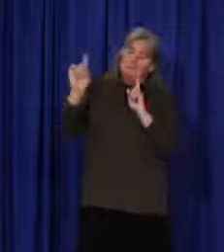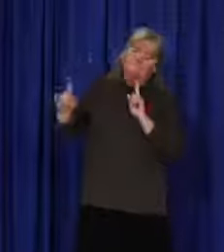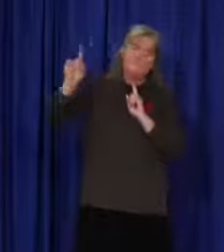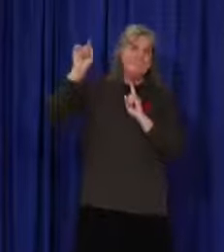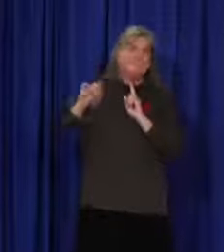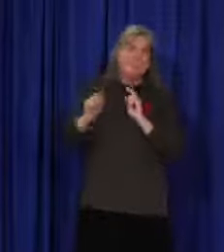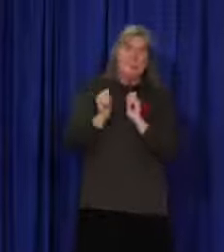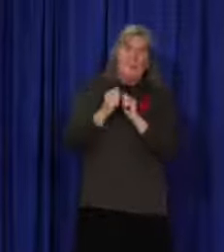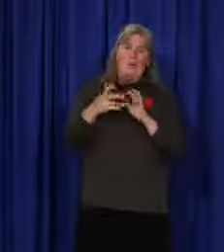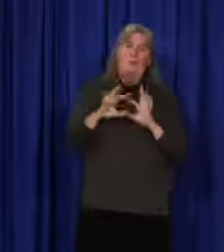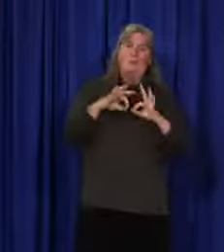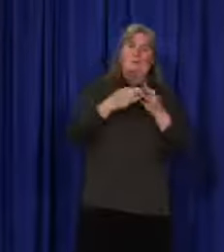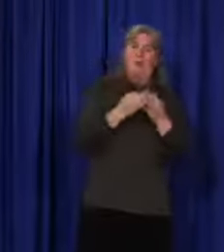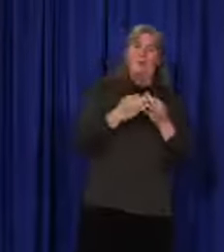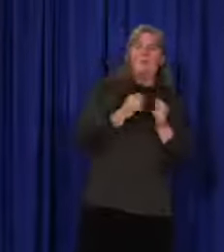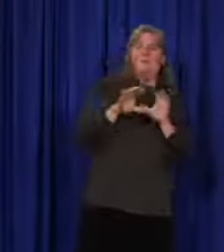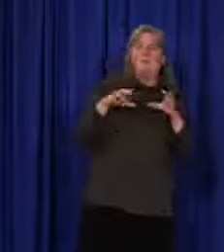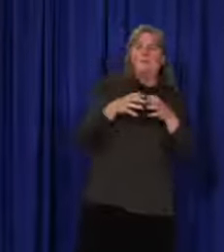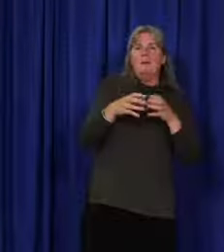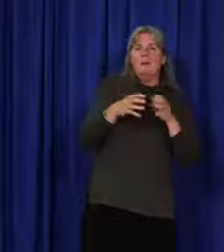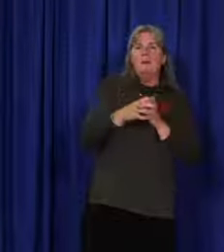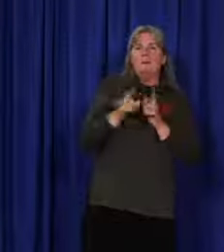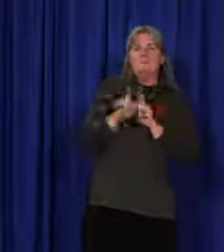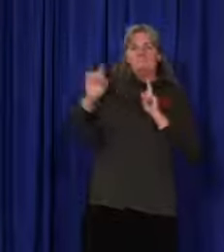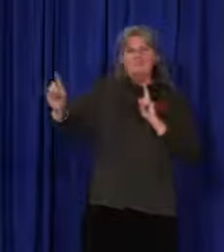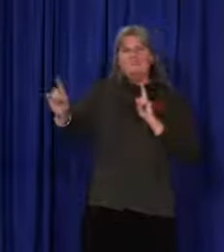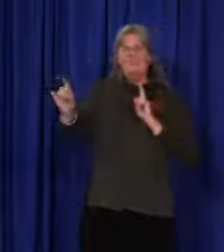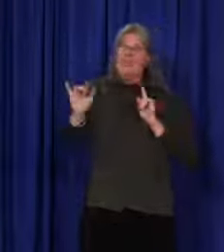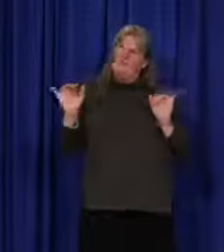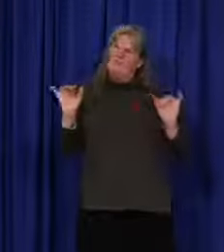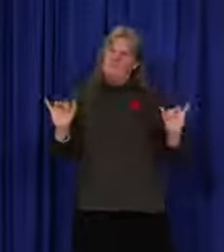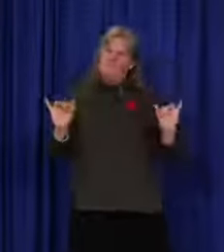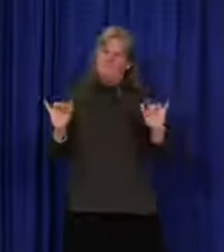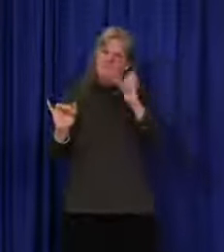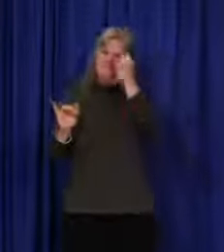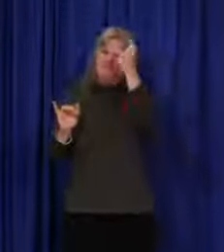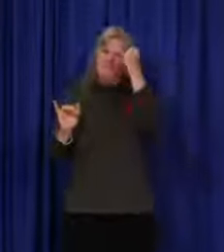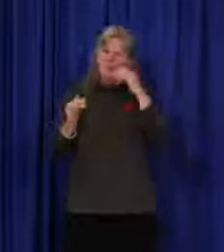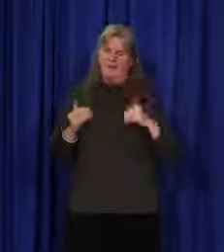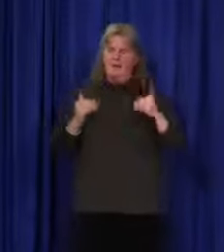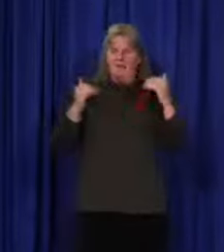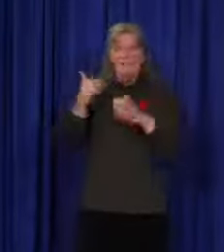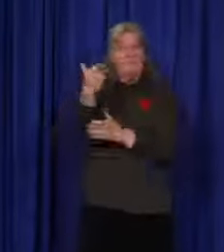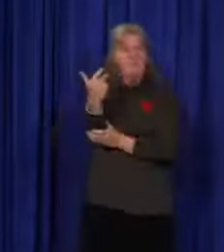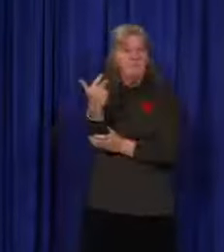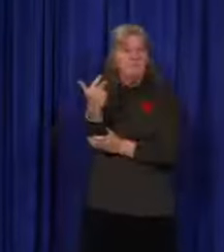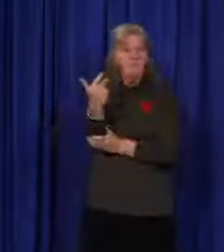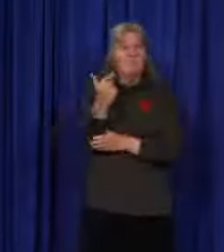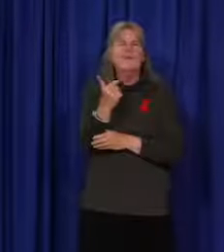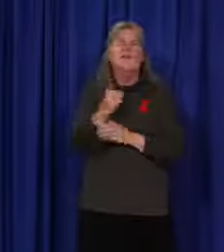could look like. Many involve either full or modified play with reduced